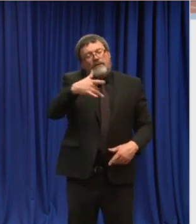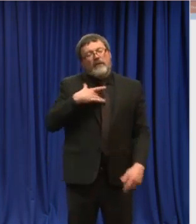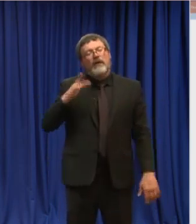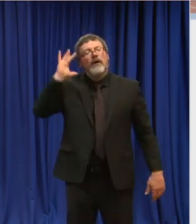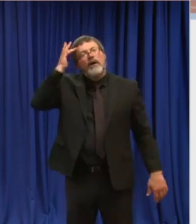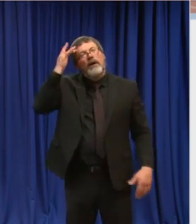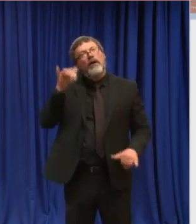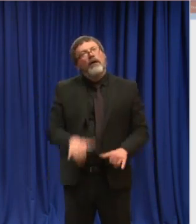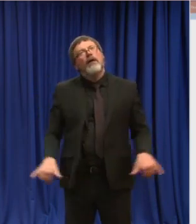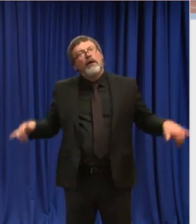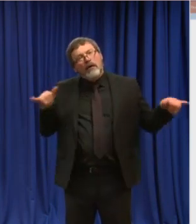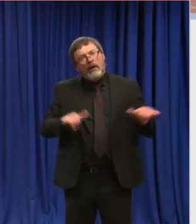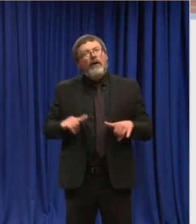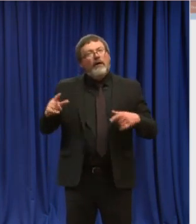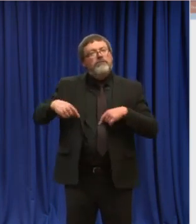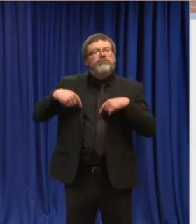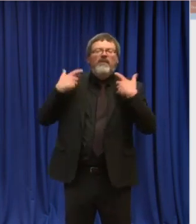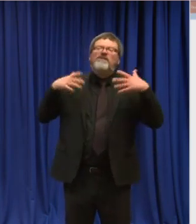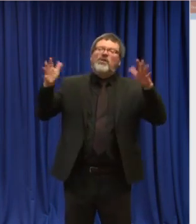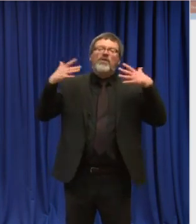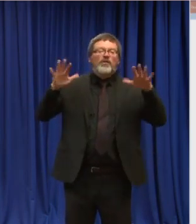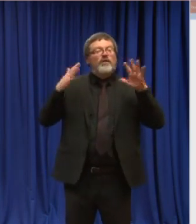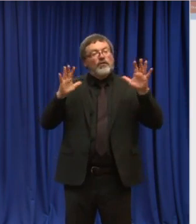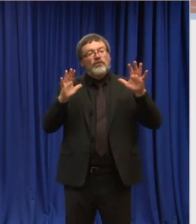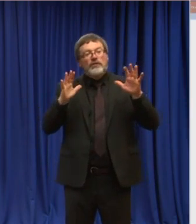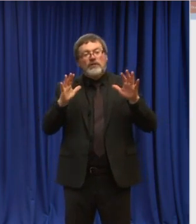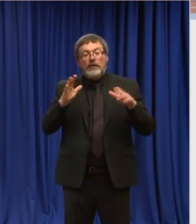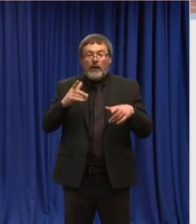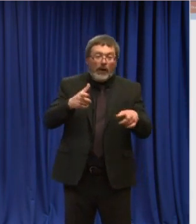WE KNOW THAT THIS THAT THIS IS TOUGH ON EVERYBODY.